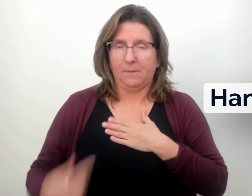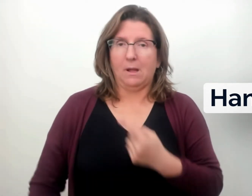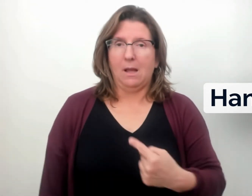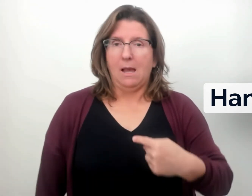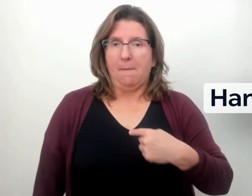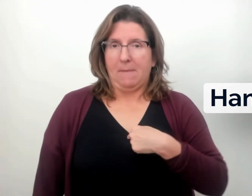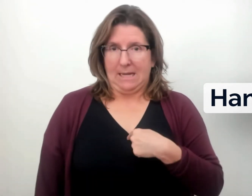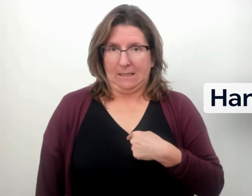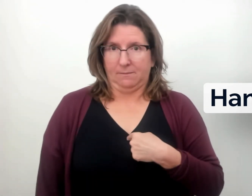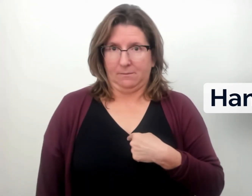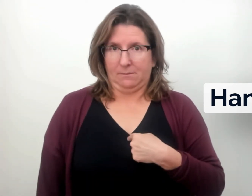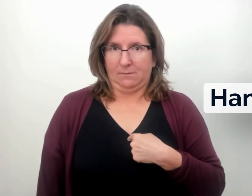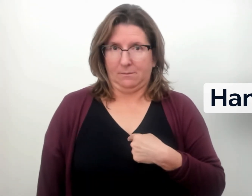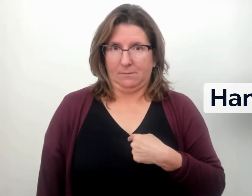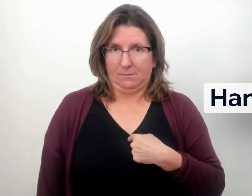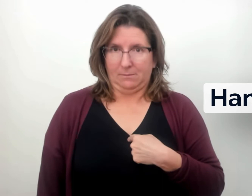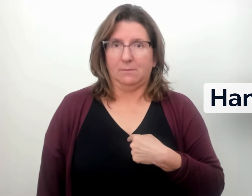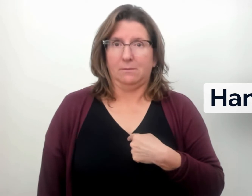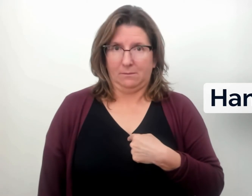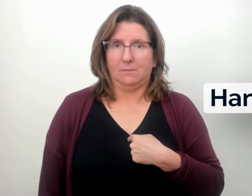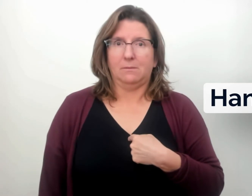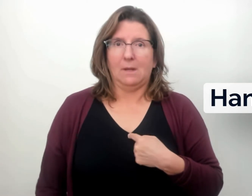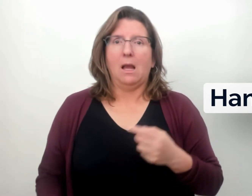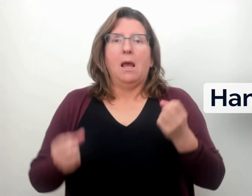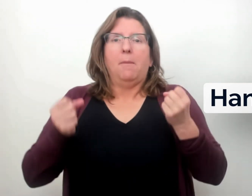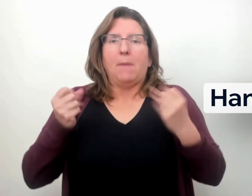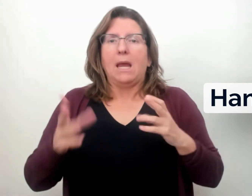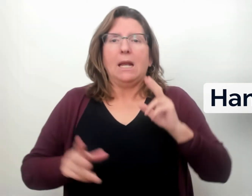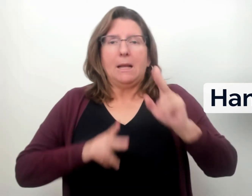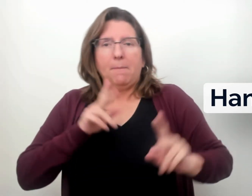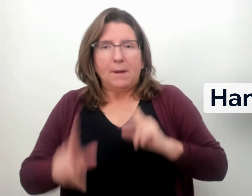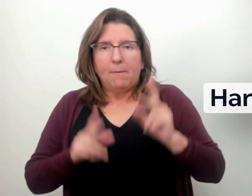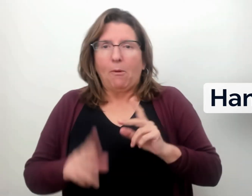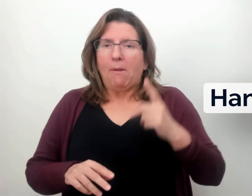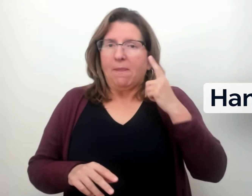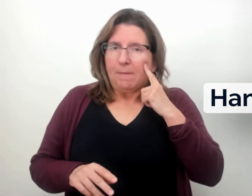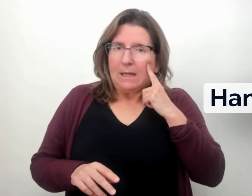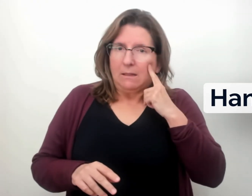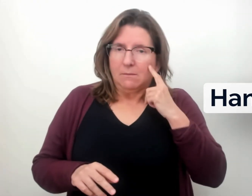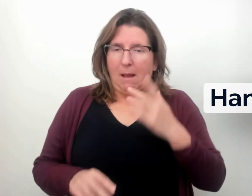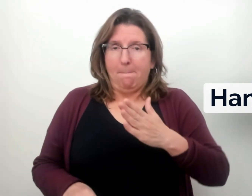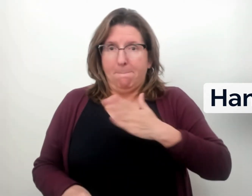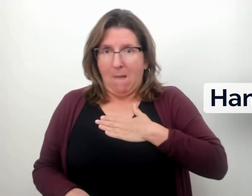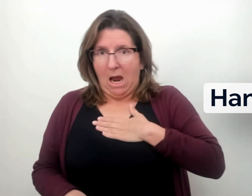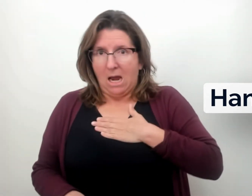You see I'm using two different hand shapes here. But I see lots of people interchanging those signs.